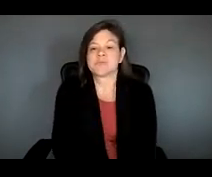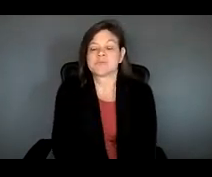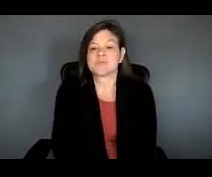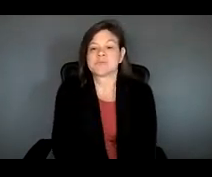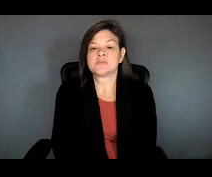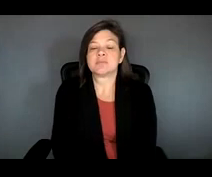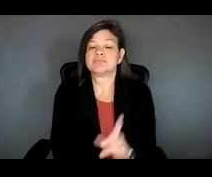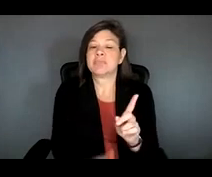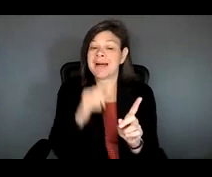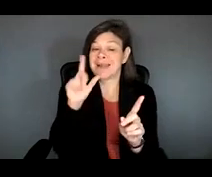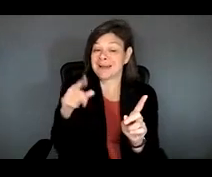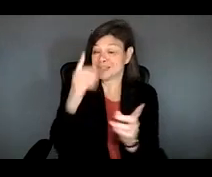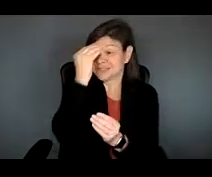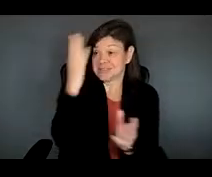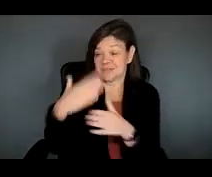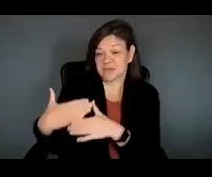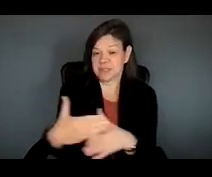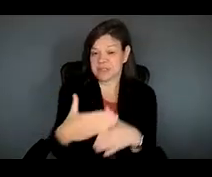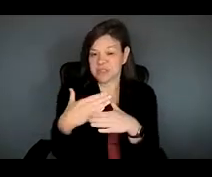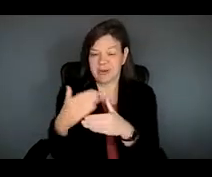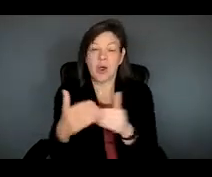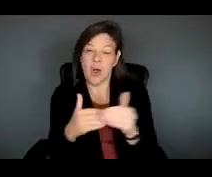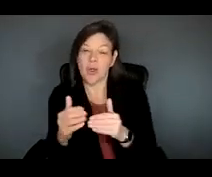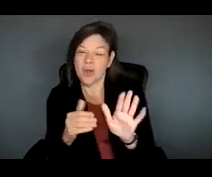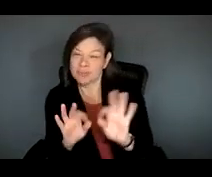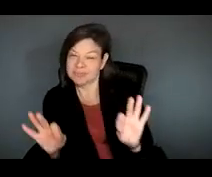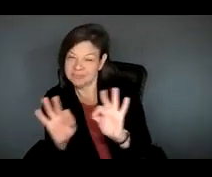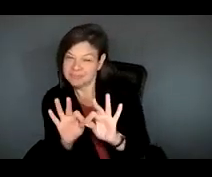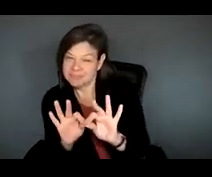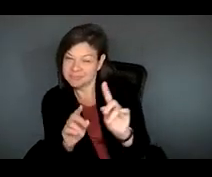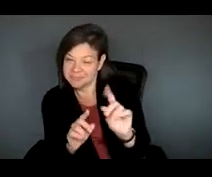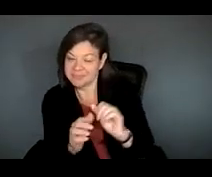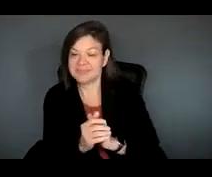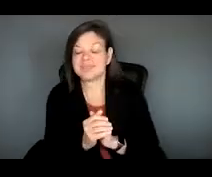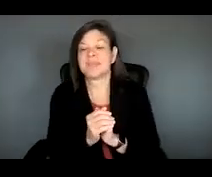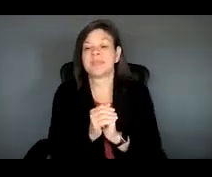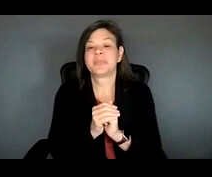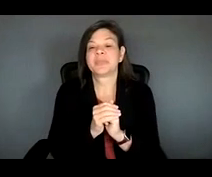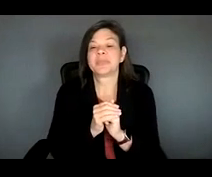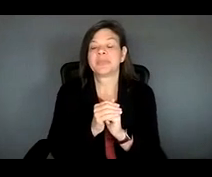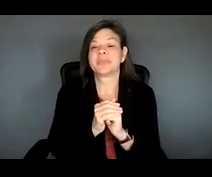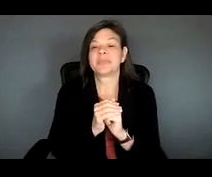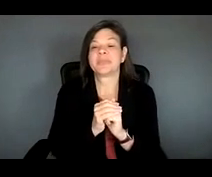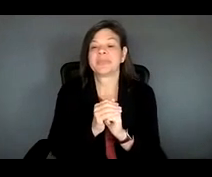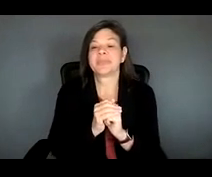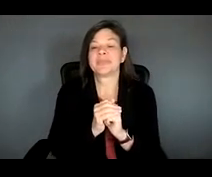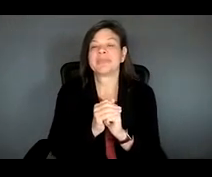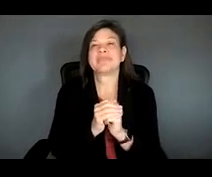information sharing. Although that is certainly important. But really thinking about active